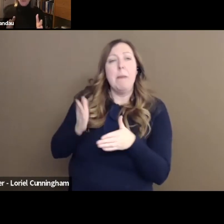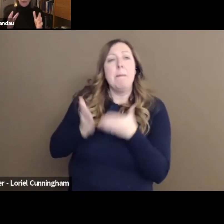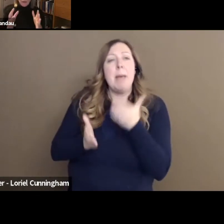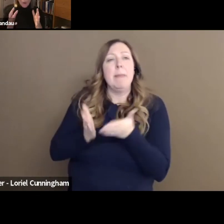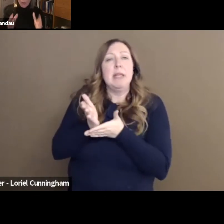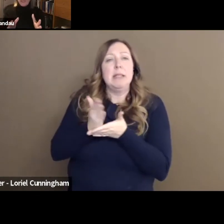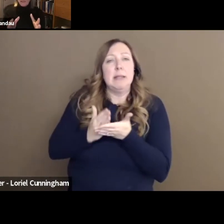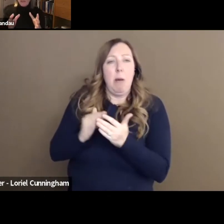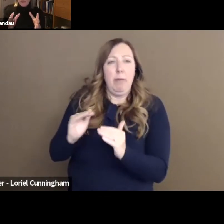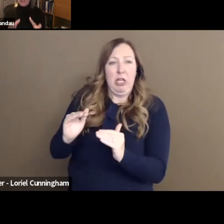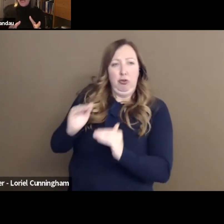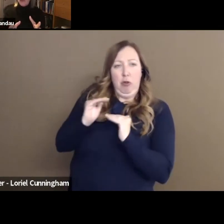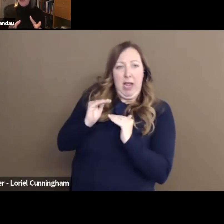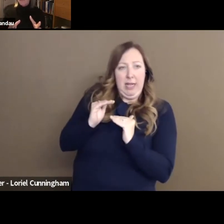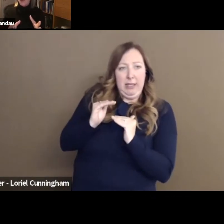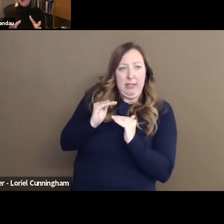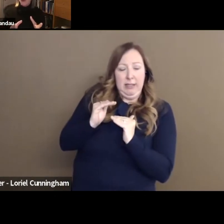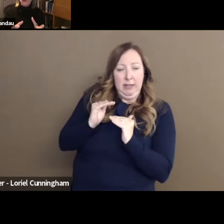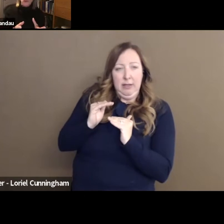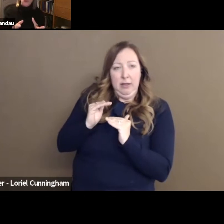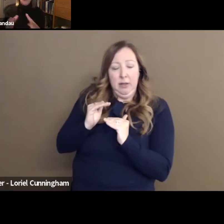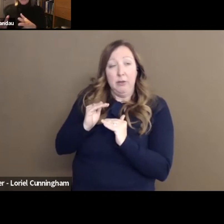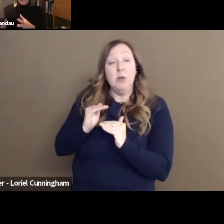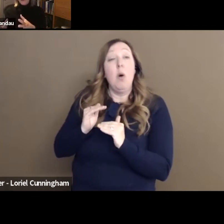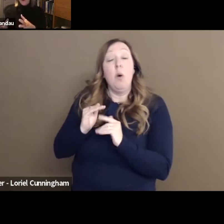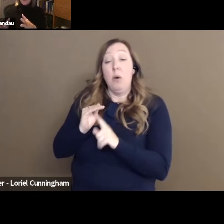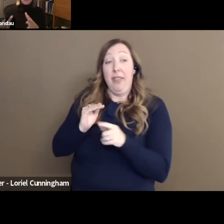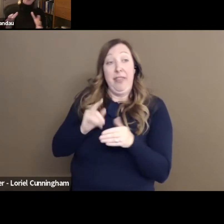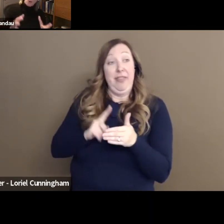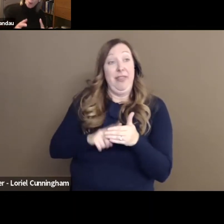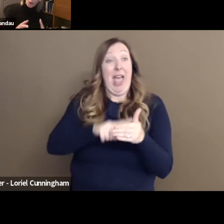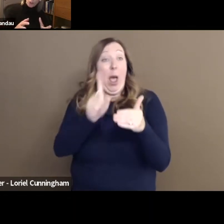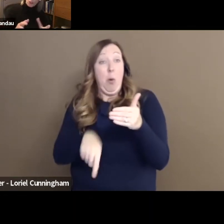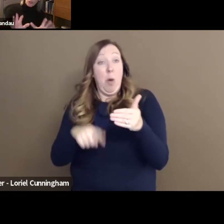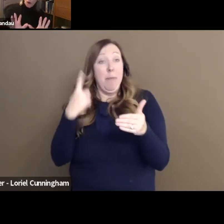be qualitatively the same even though you could do better or a little bit